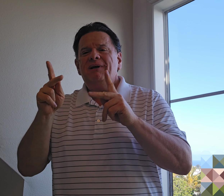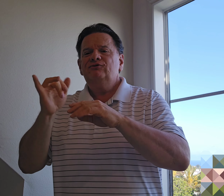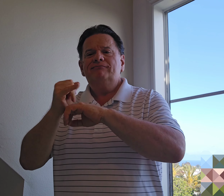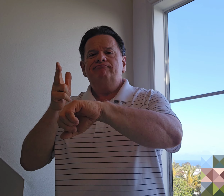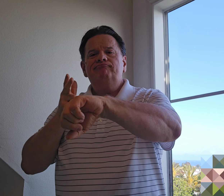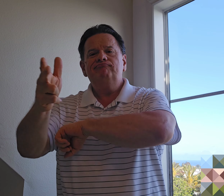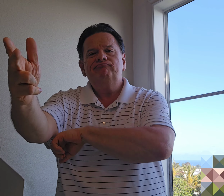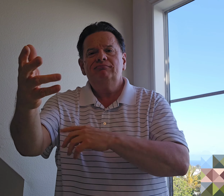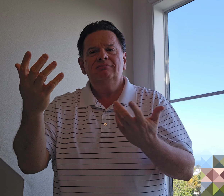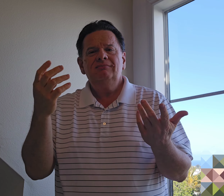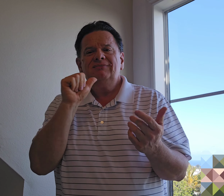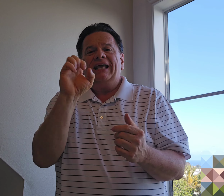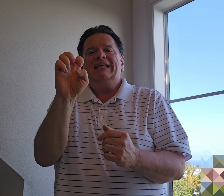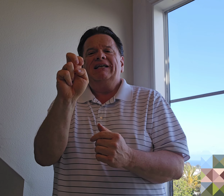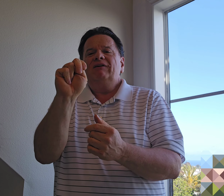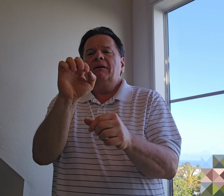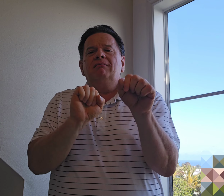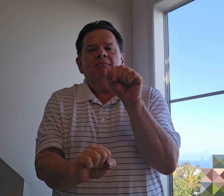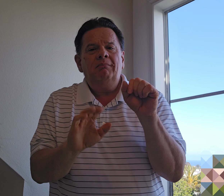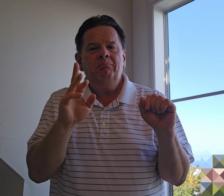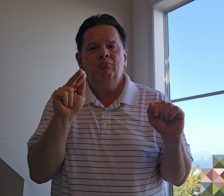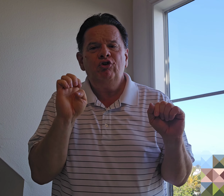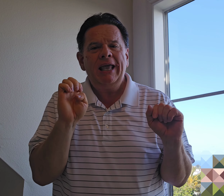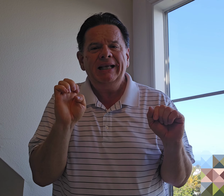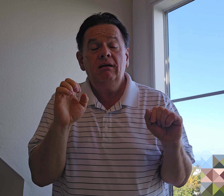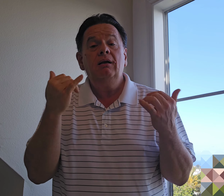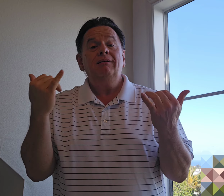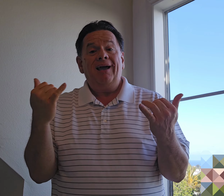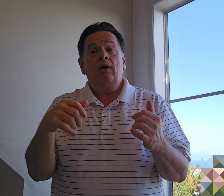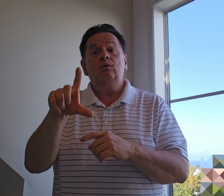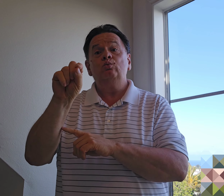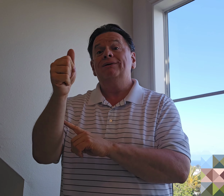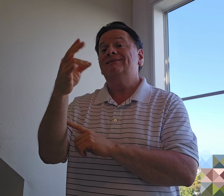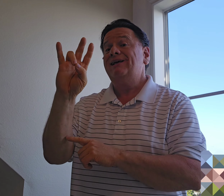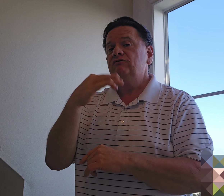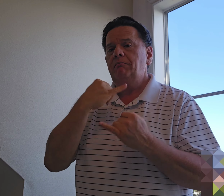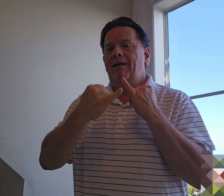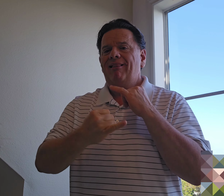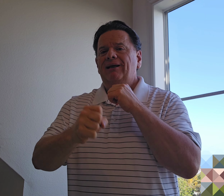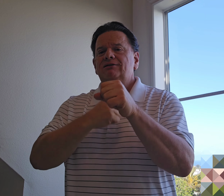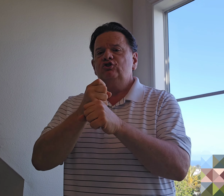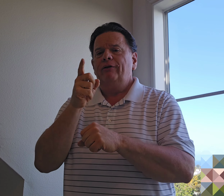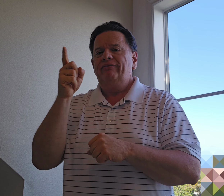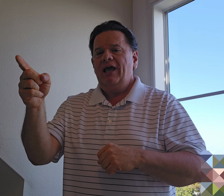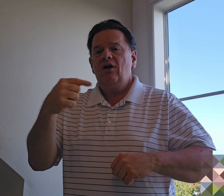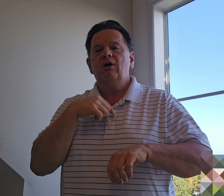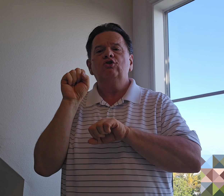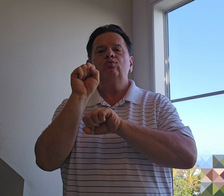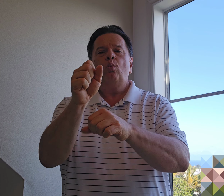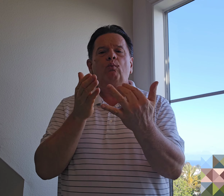In Italy, people barreled through as if the stop signs didn't exist. Fast forward to 2017,